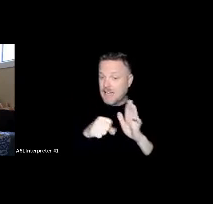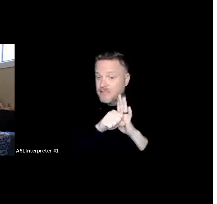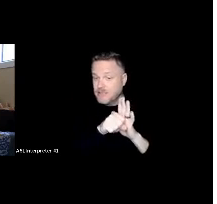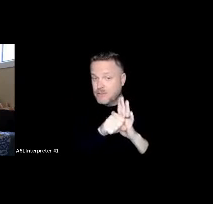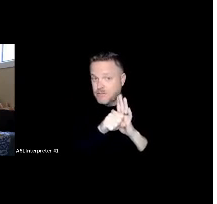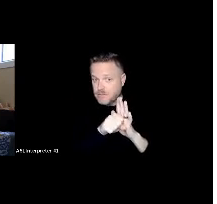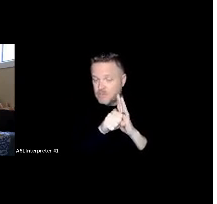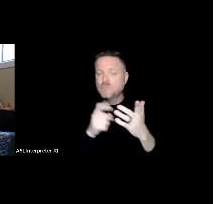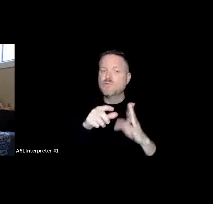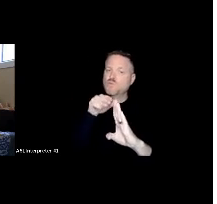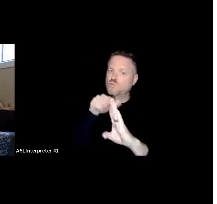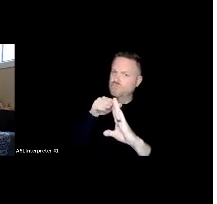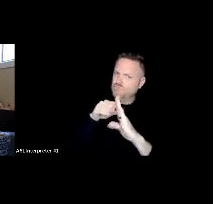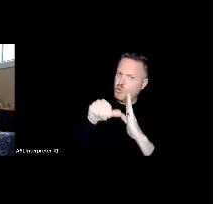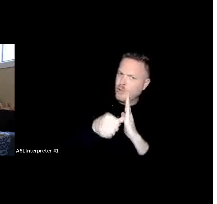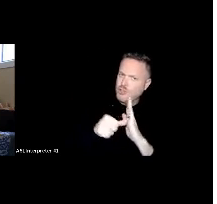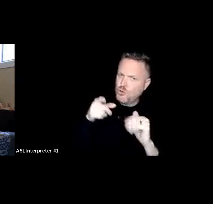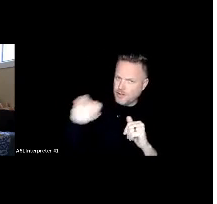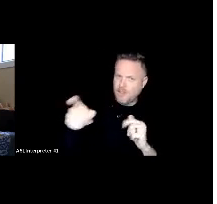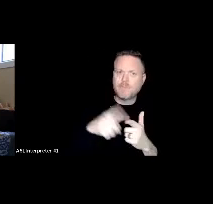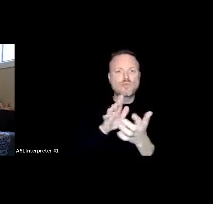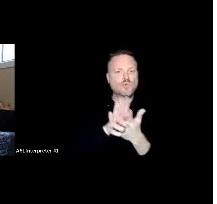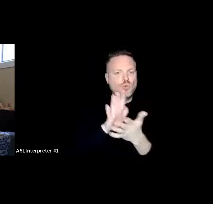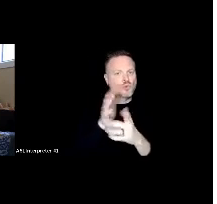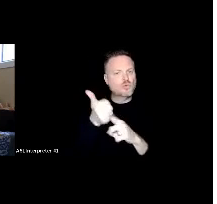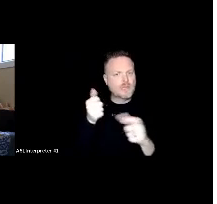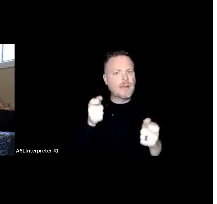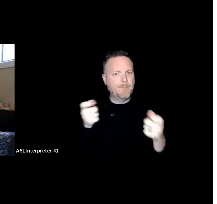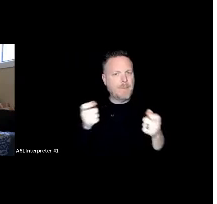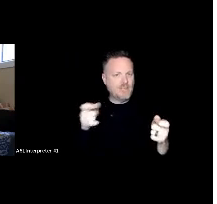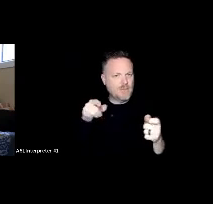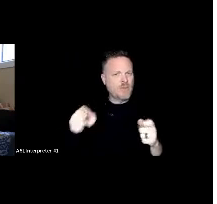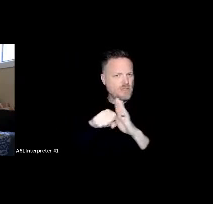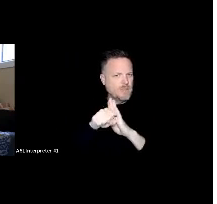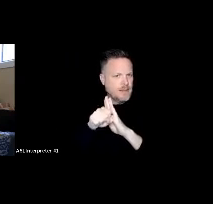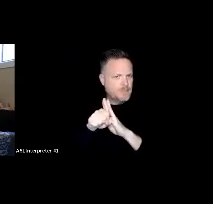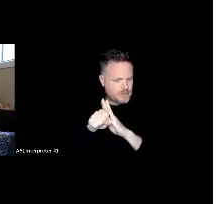them the school can manage those symptoms. The message is different. The materials are different.